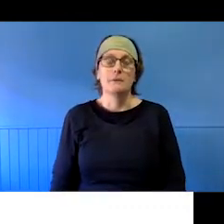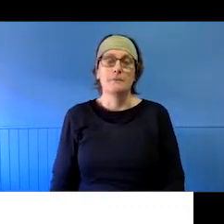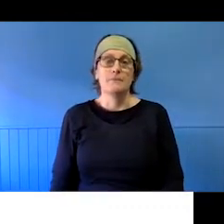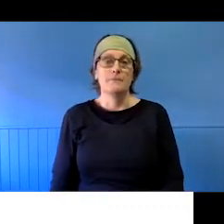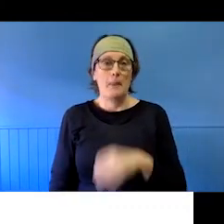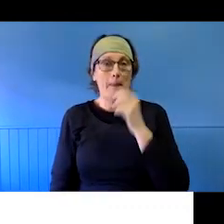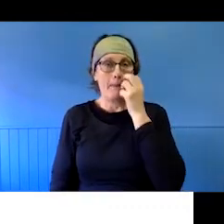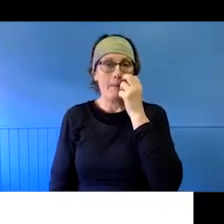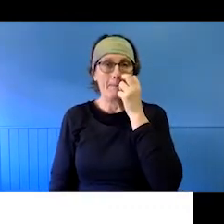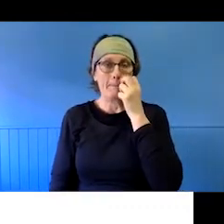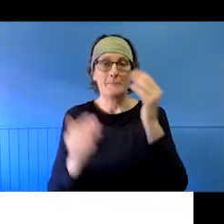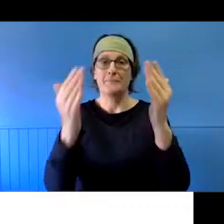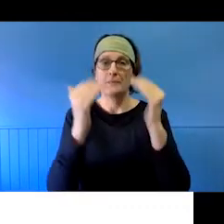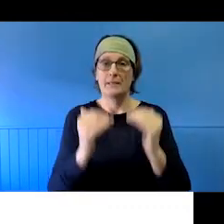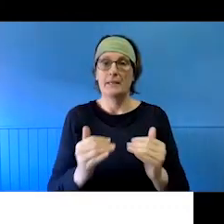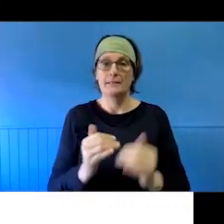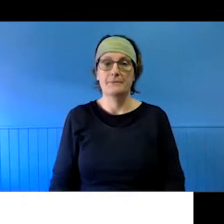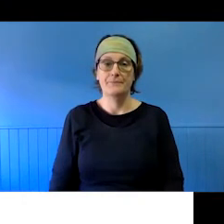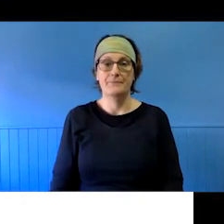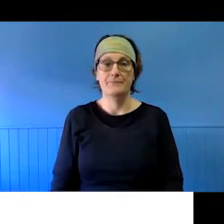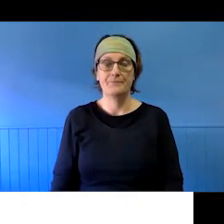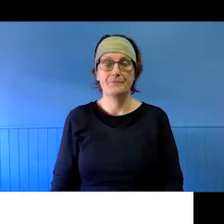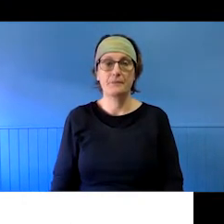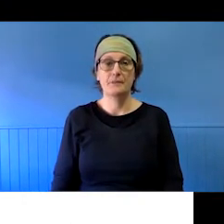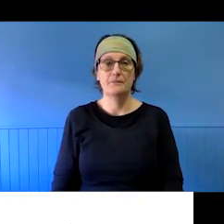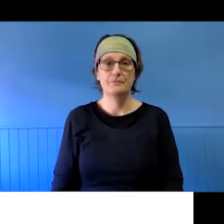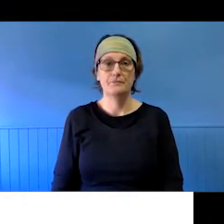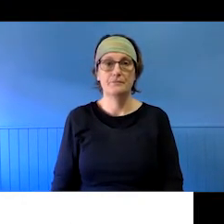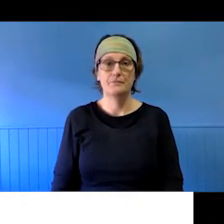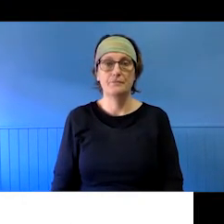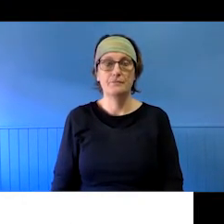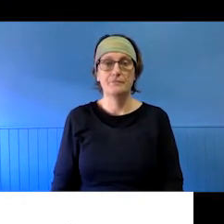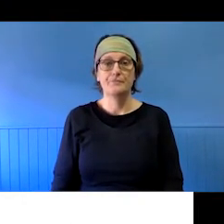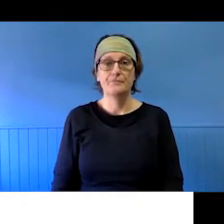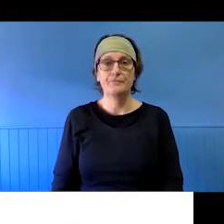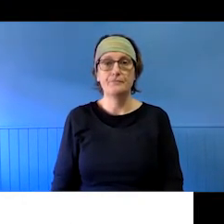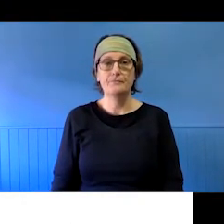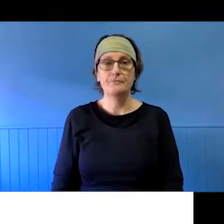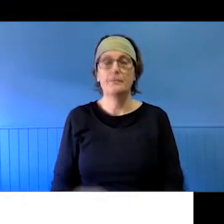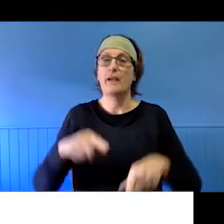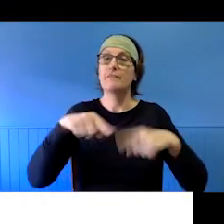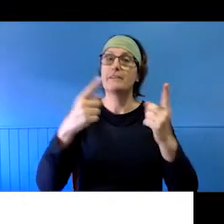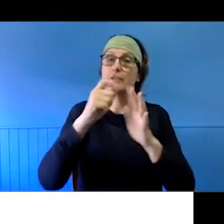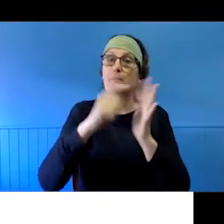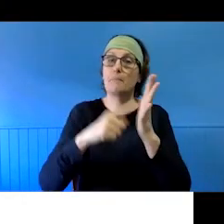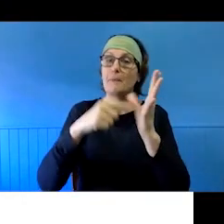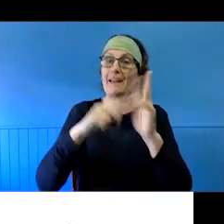On the next screen, moving forward, there are some platforms for teaching. So we have a